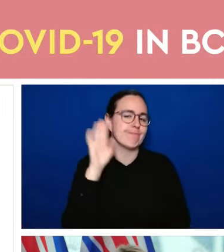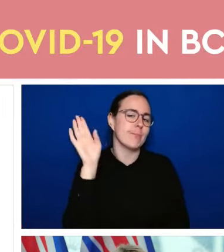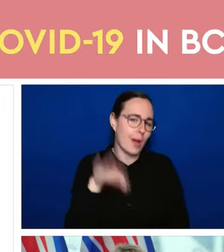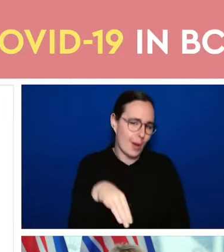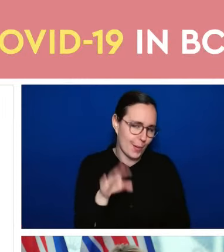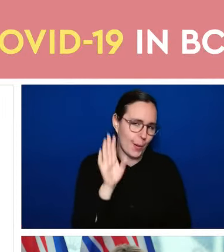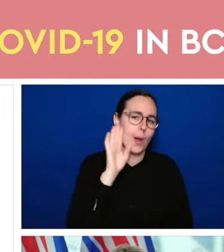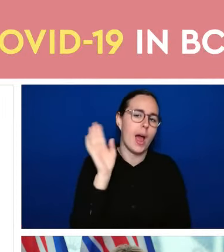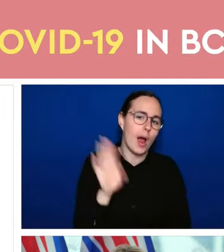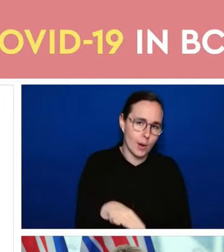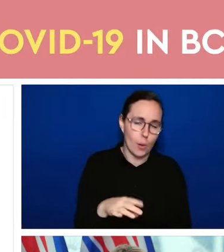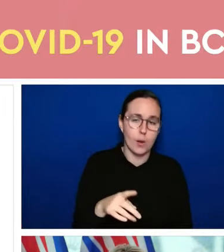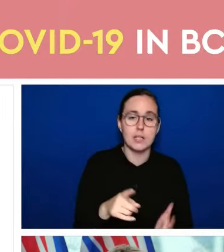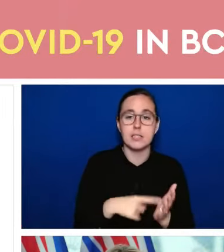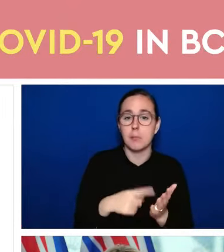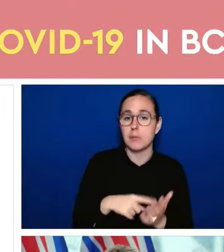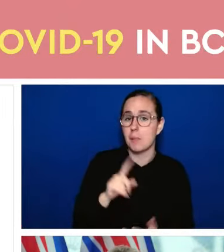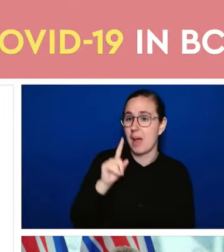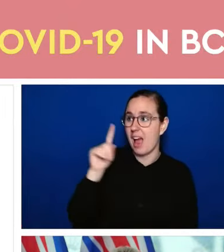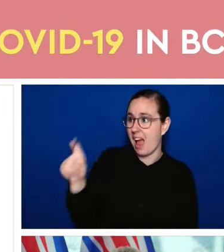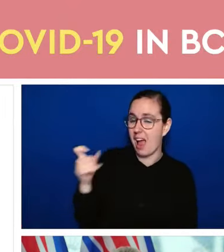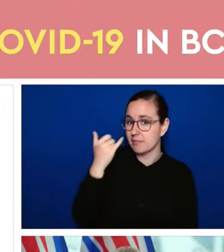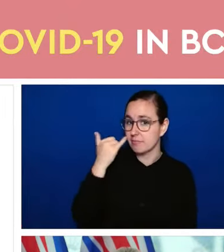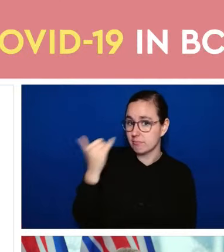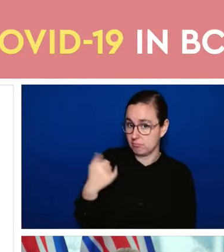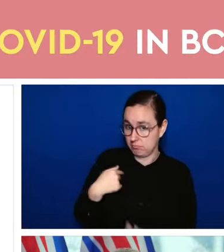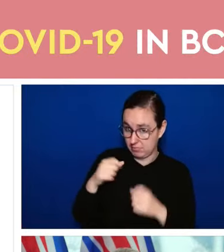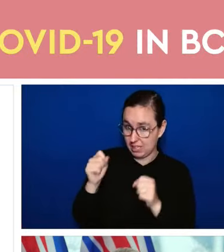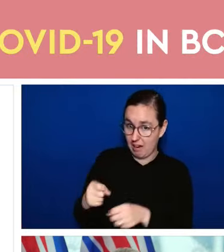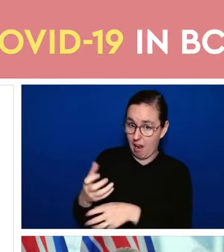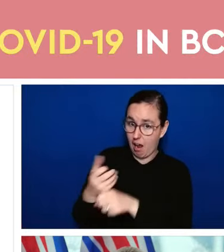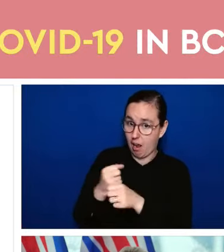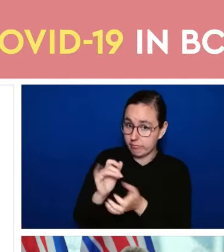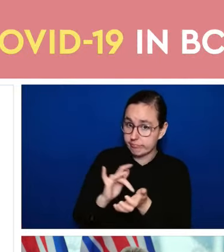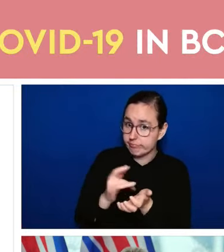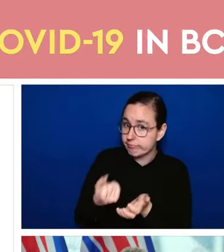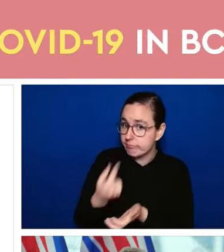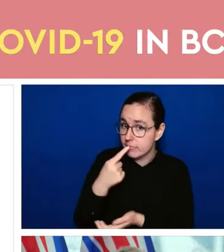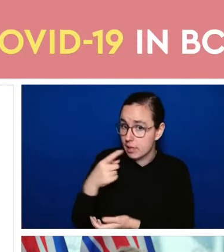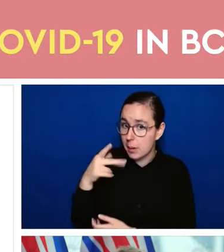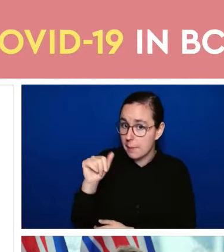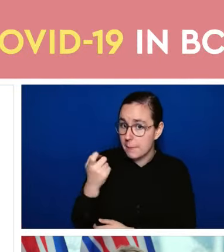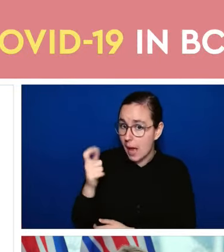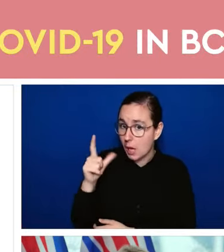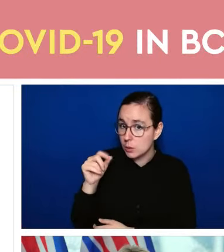eligible for treatment of weather on medications that may interact with it. We've